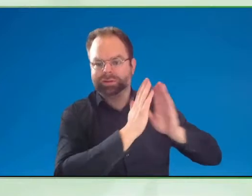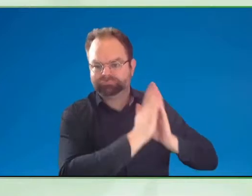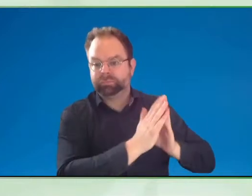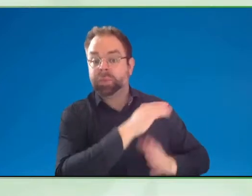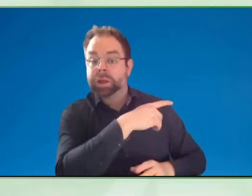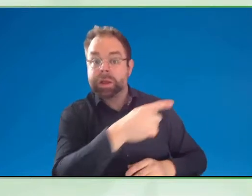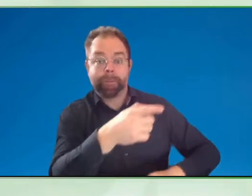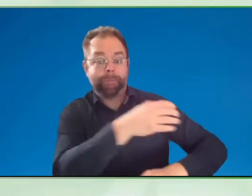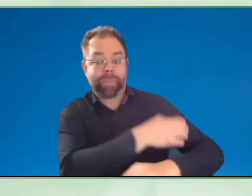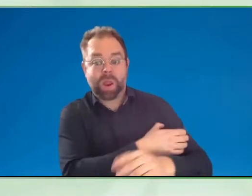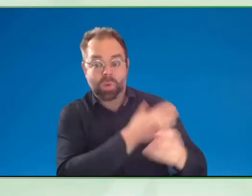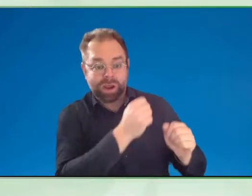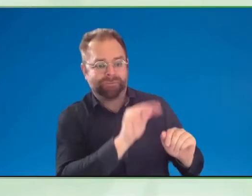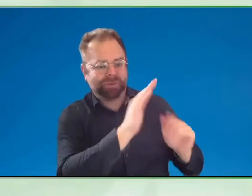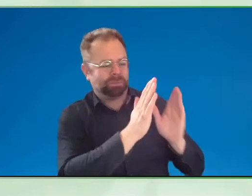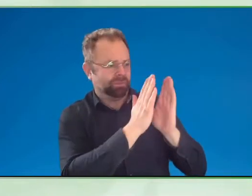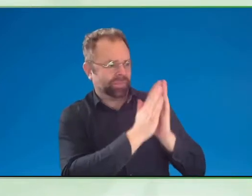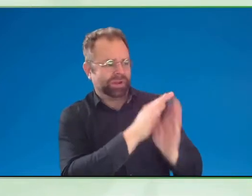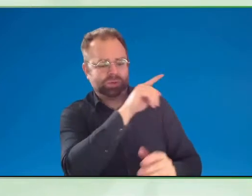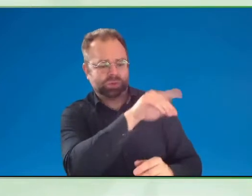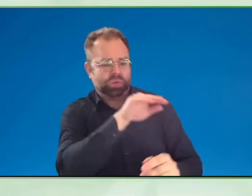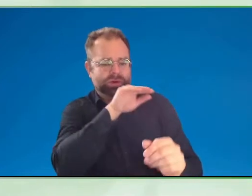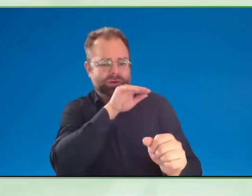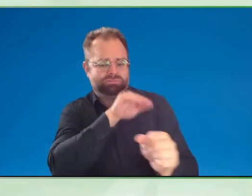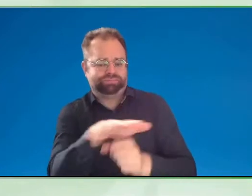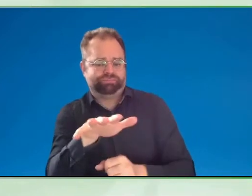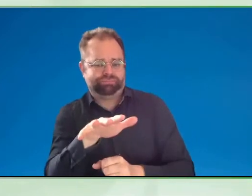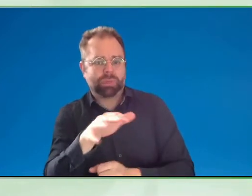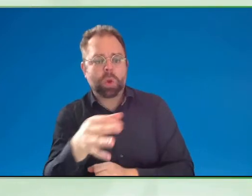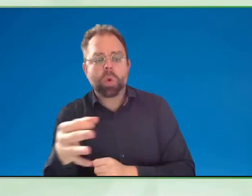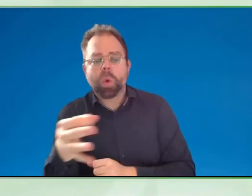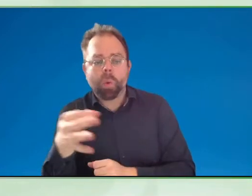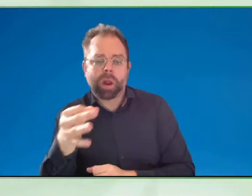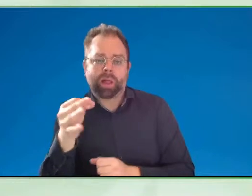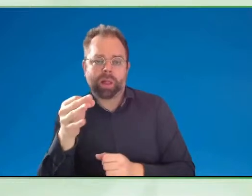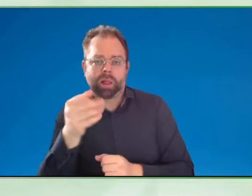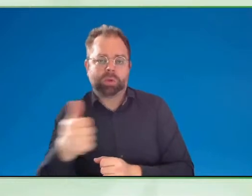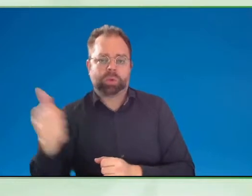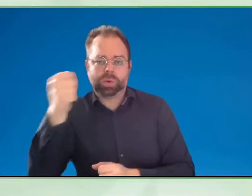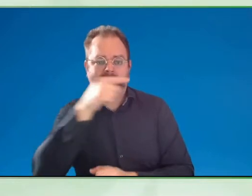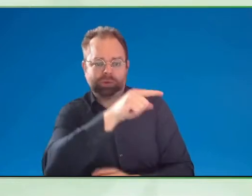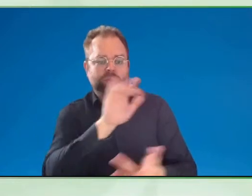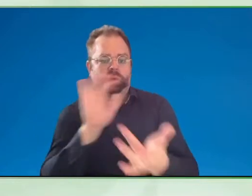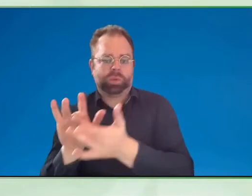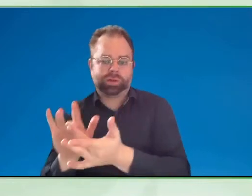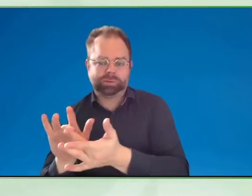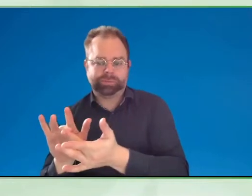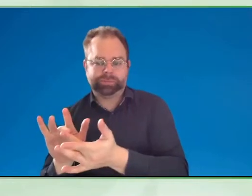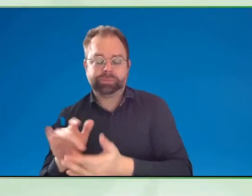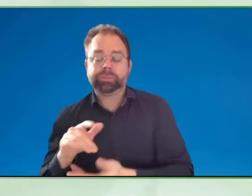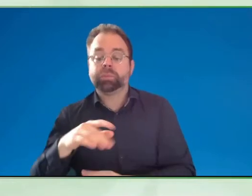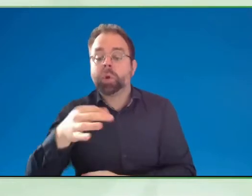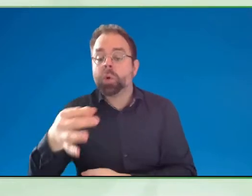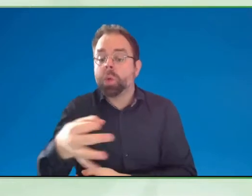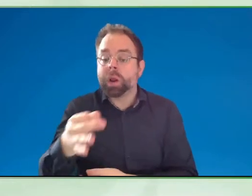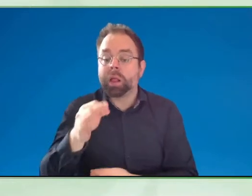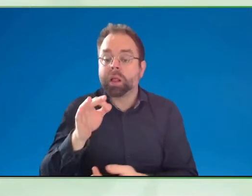good practices and projects but they can't do everything.